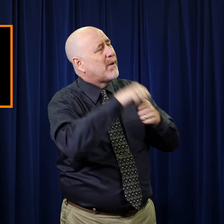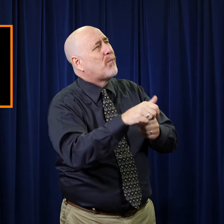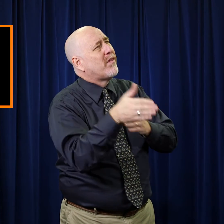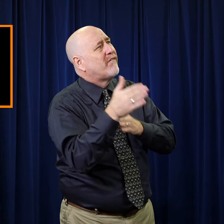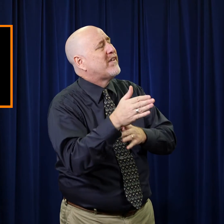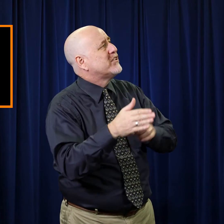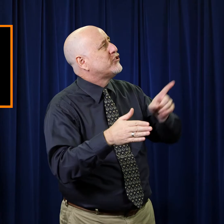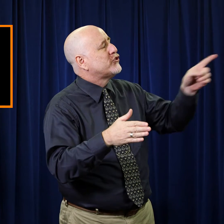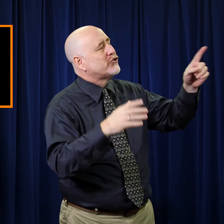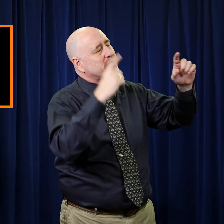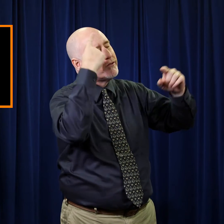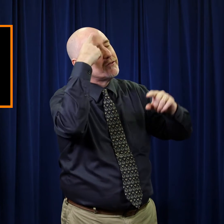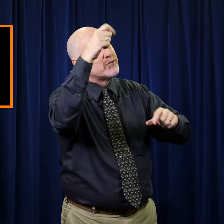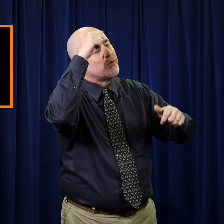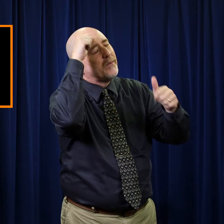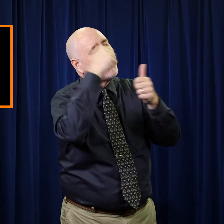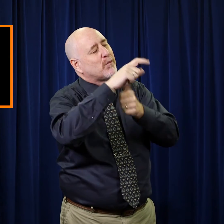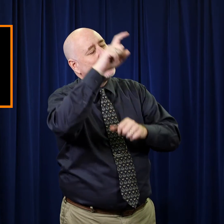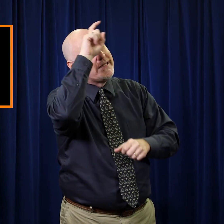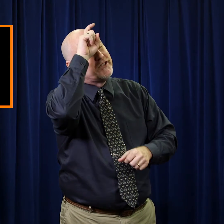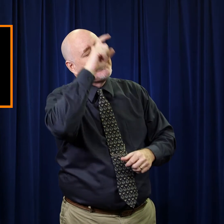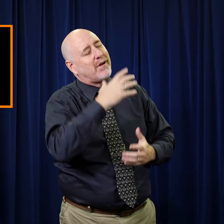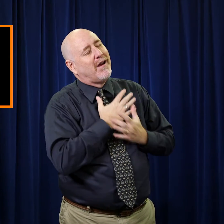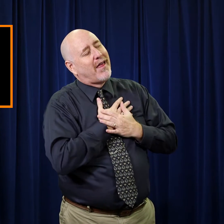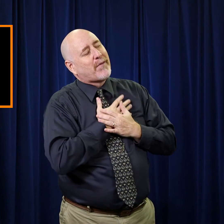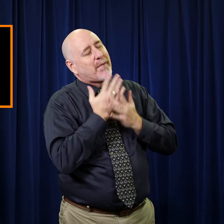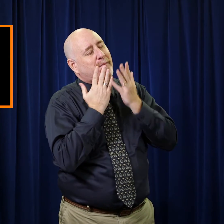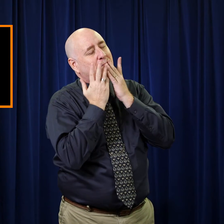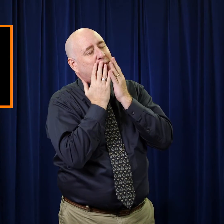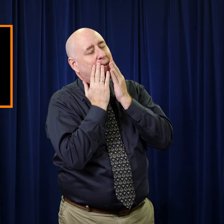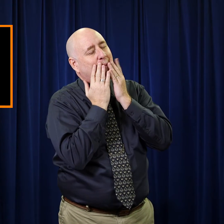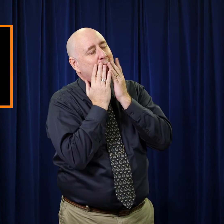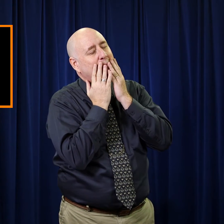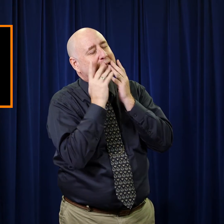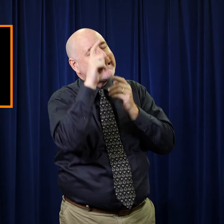remember the fish." They are dreaming of how wonderful it was back when they were in